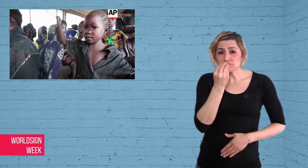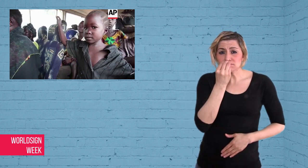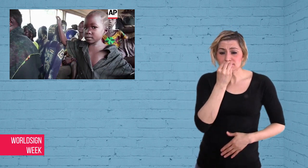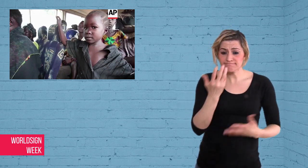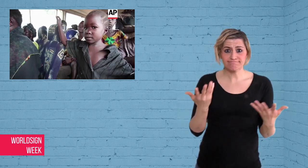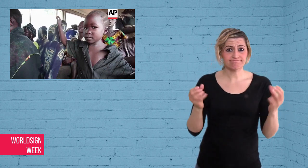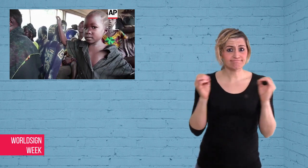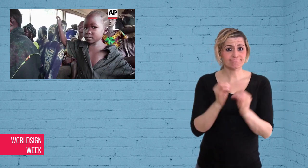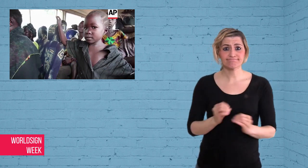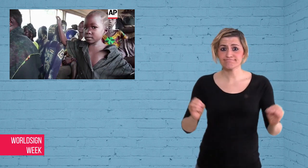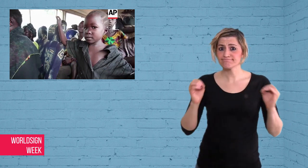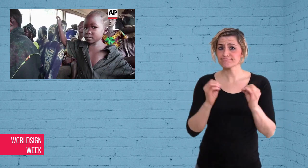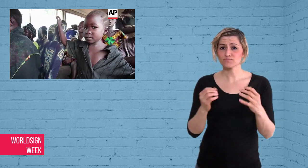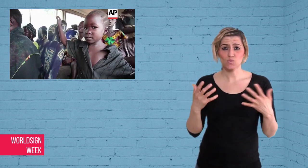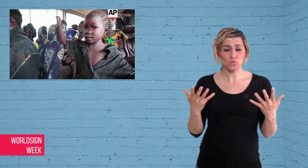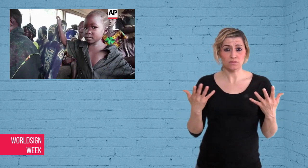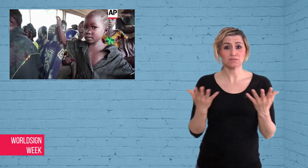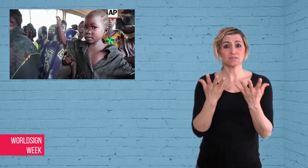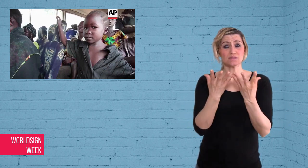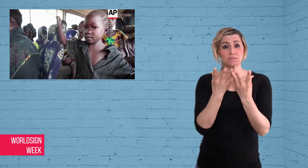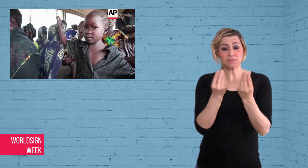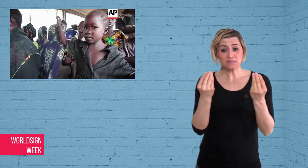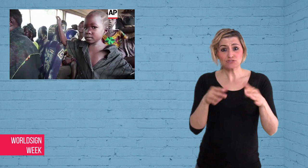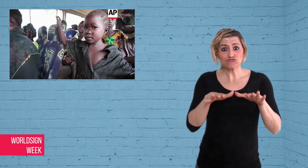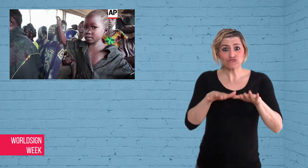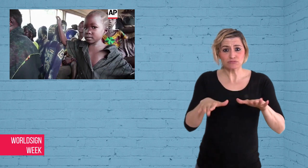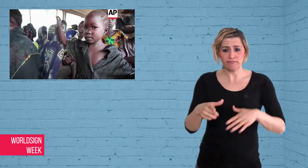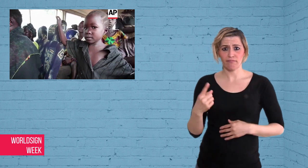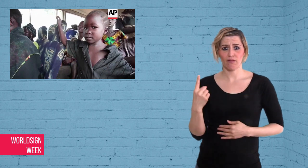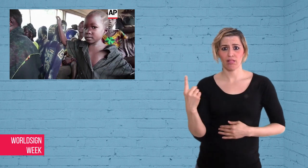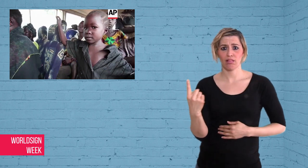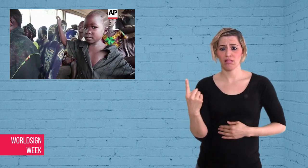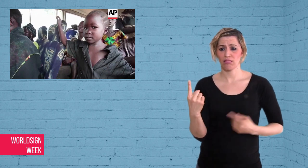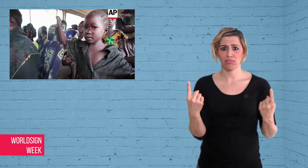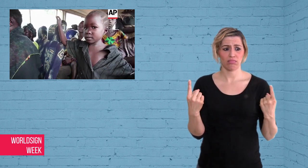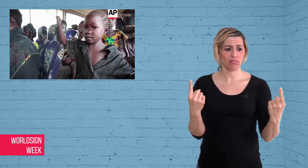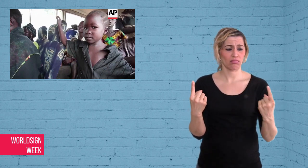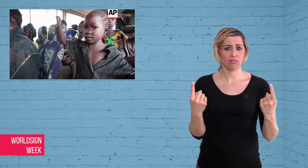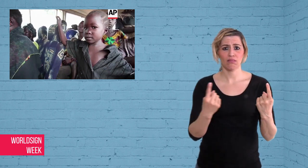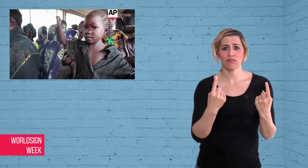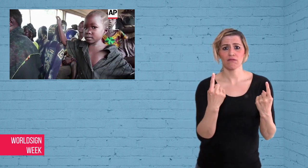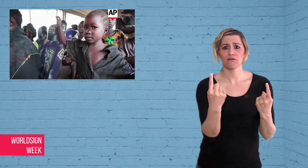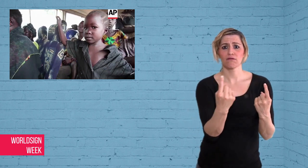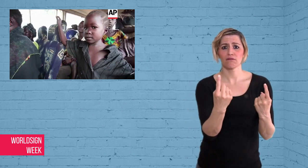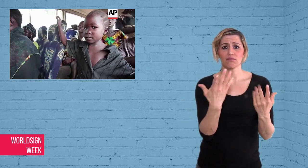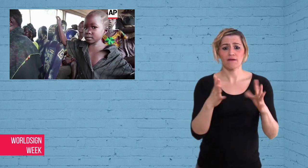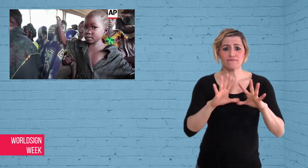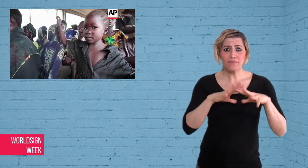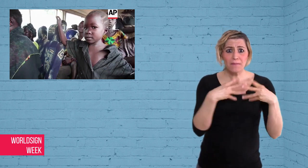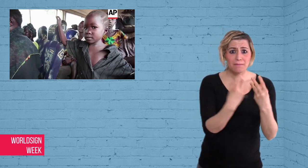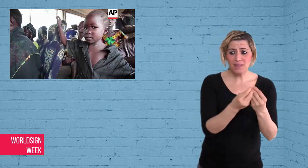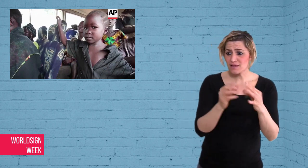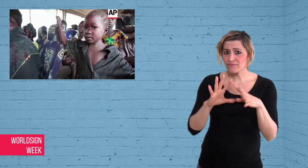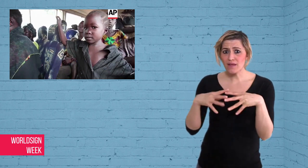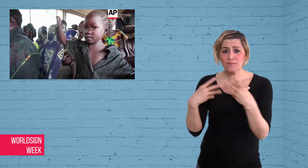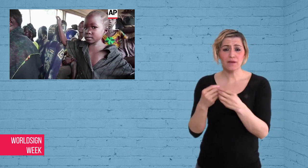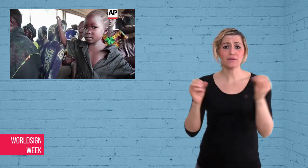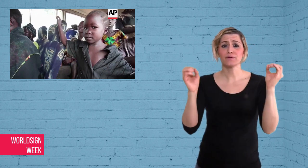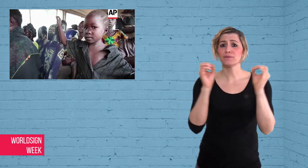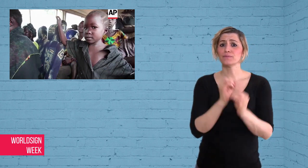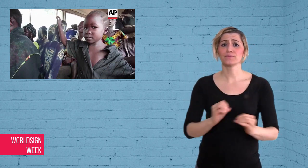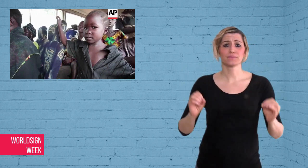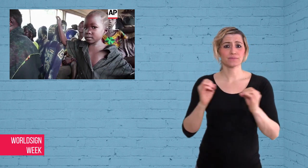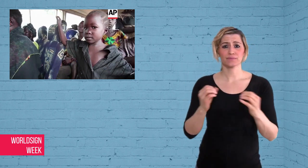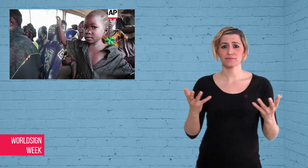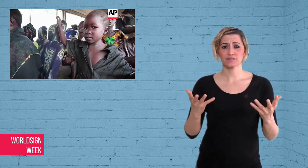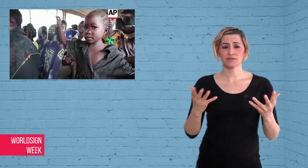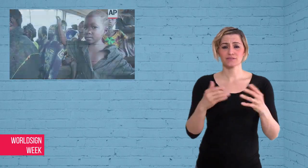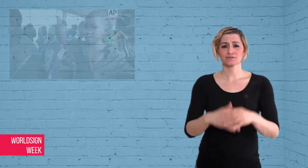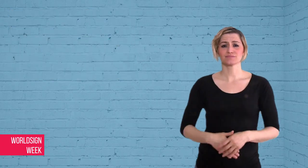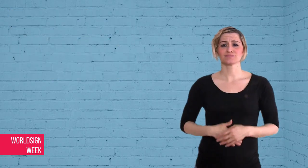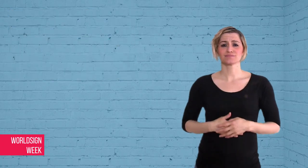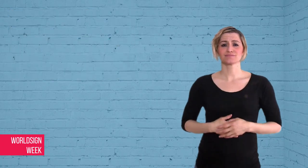alone or without families.